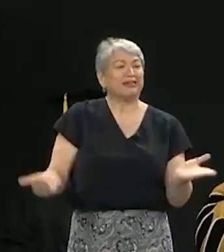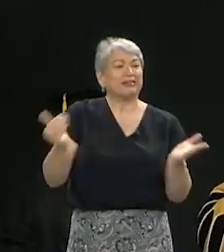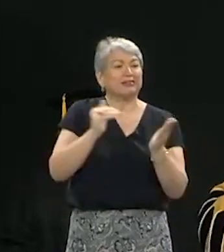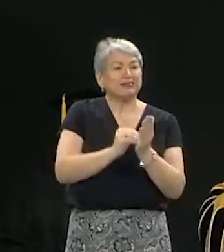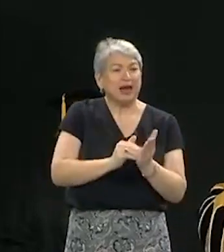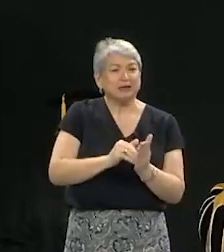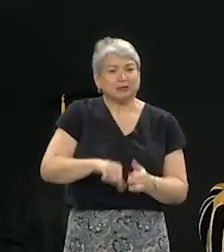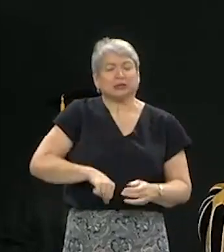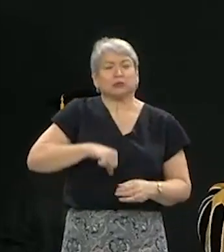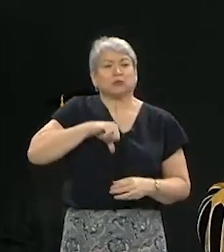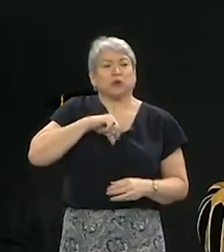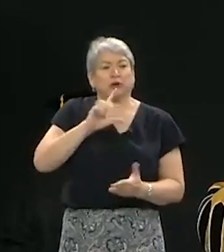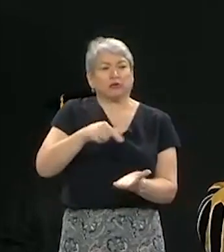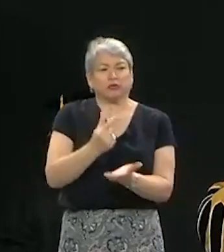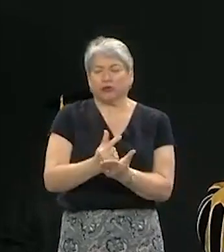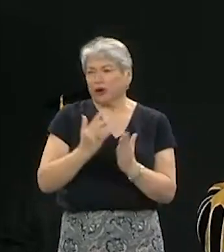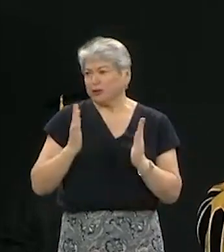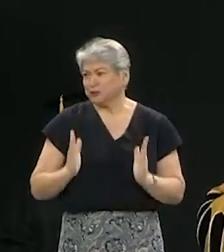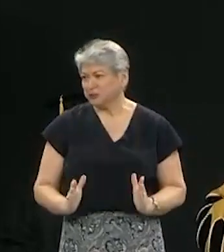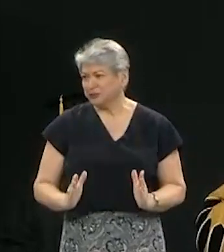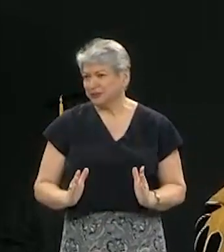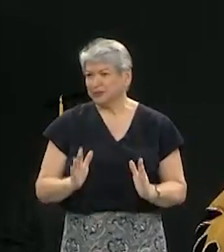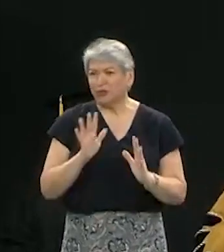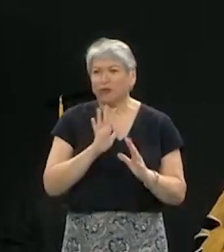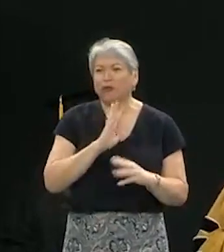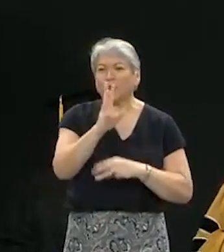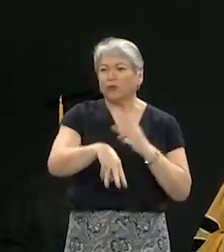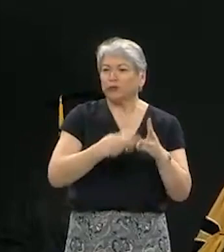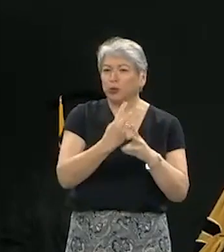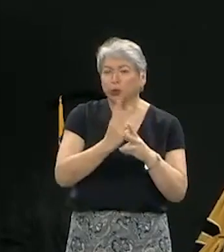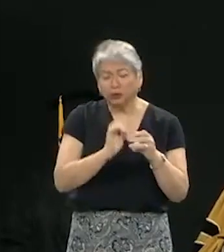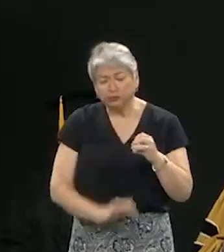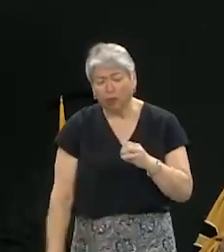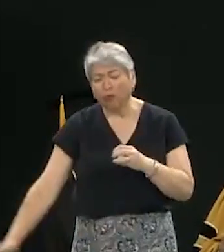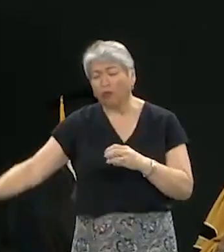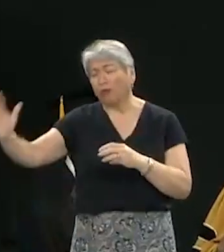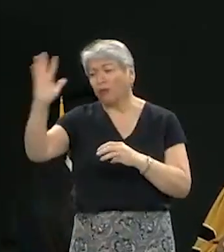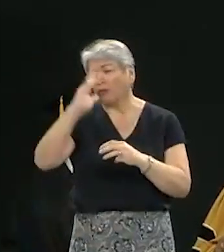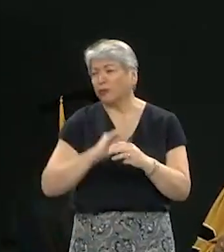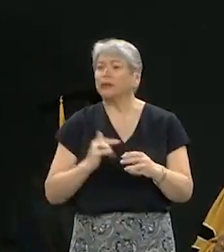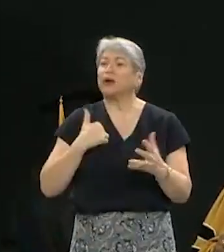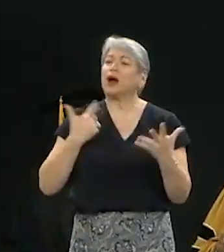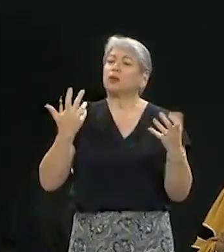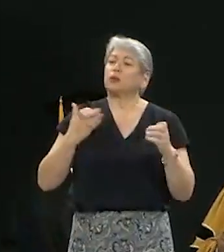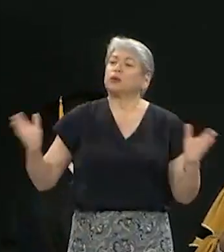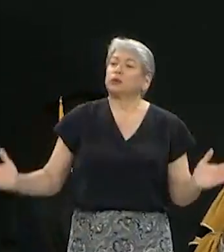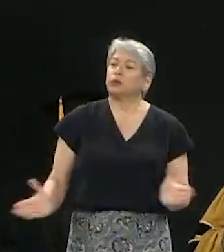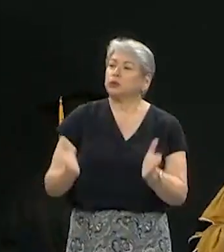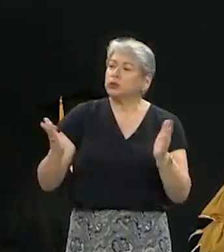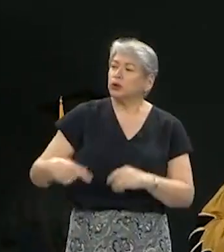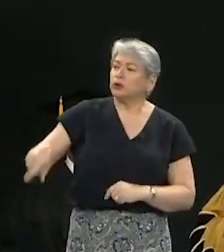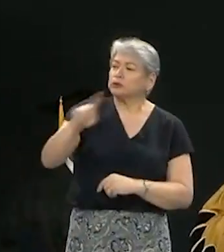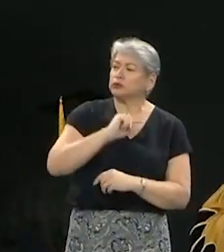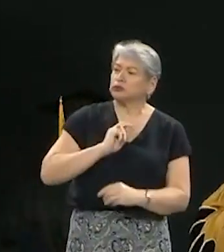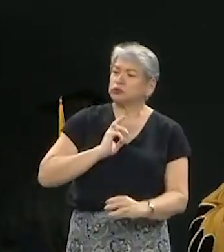scattered throughout the world. As graduates of The University of Southern Mississippi, I want to encourage you to join our Alumni Association.